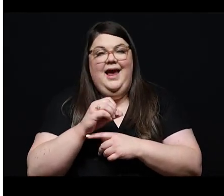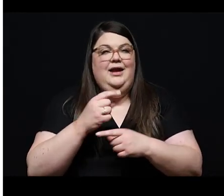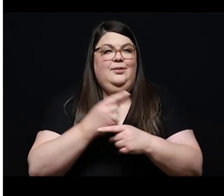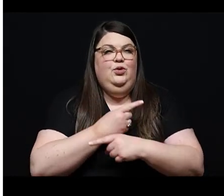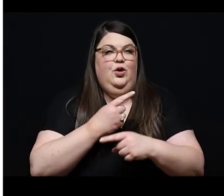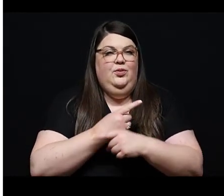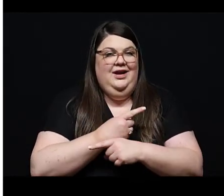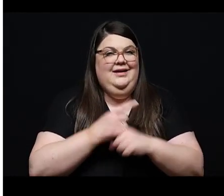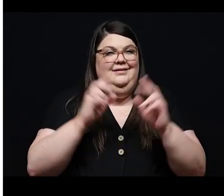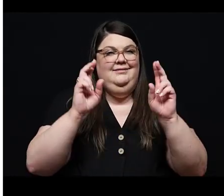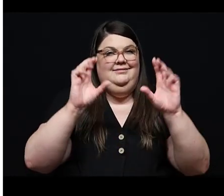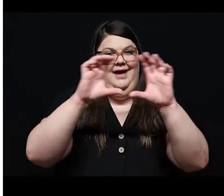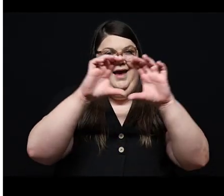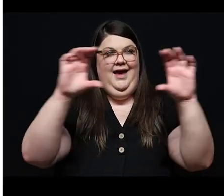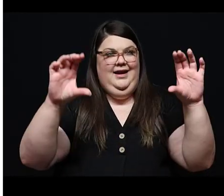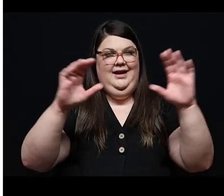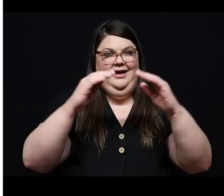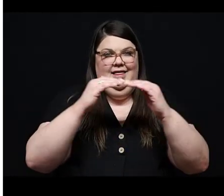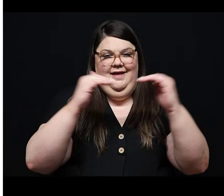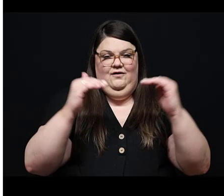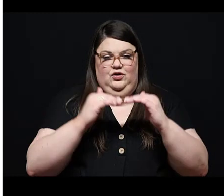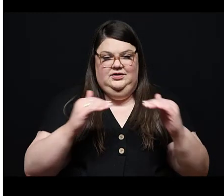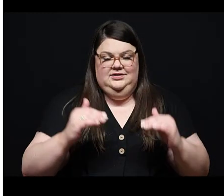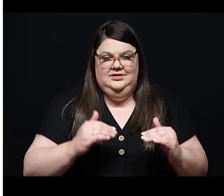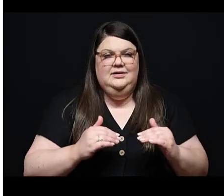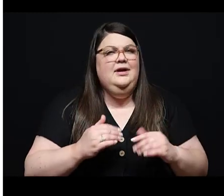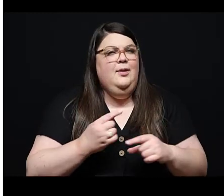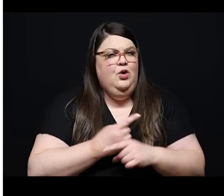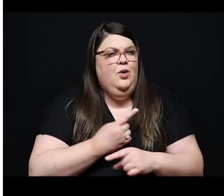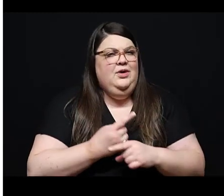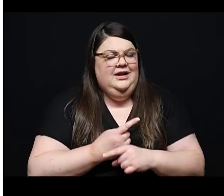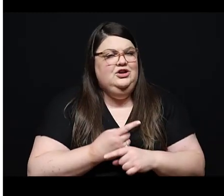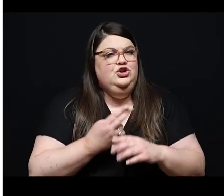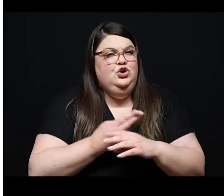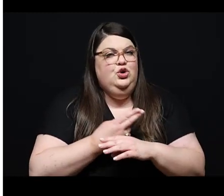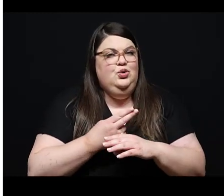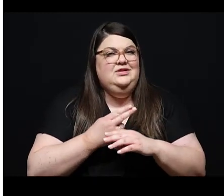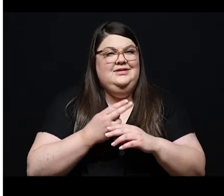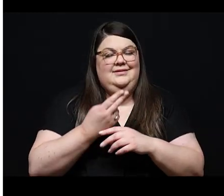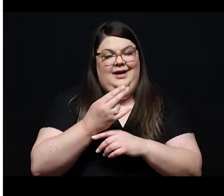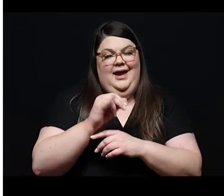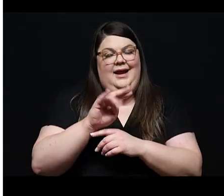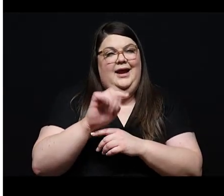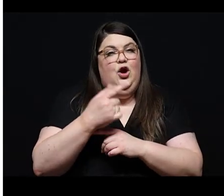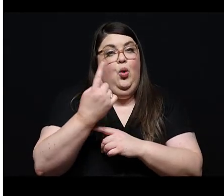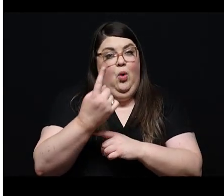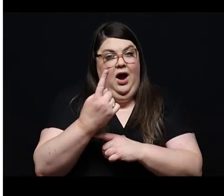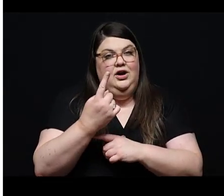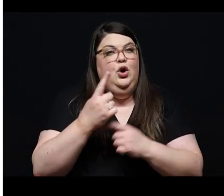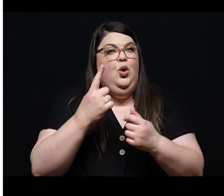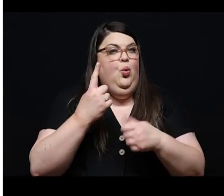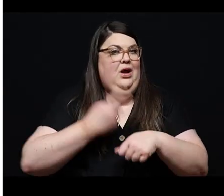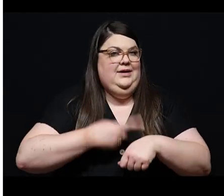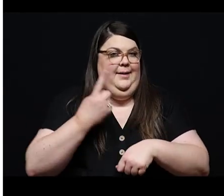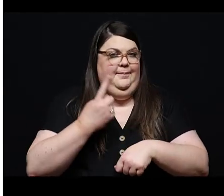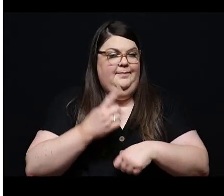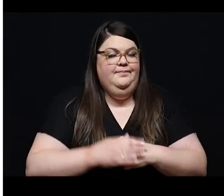It is good practice to use Heading 1 once, such as the document title. Microsoft Word’s built-in